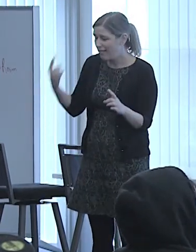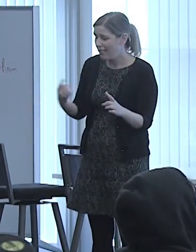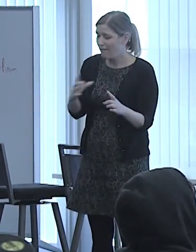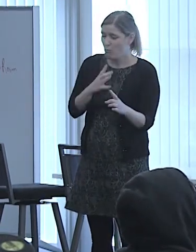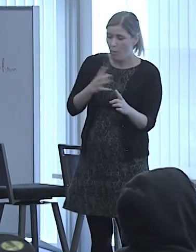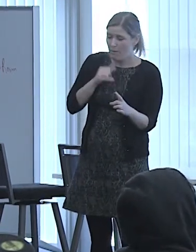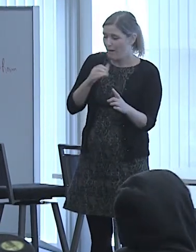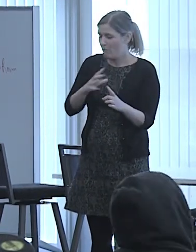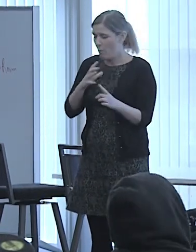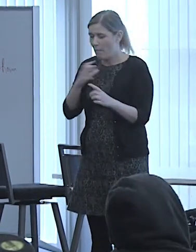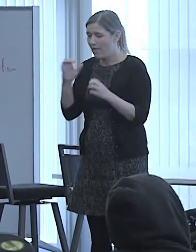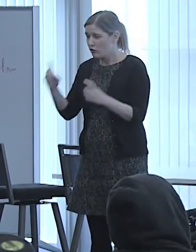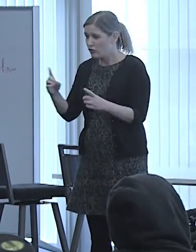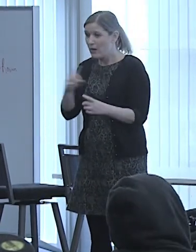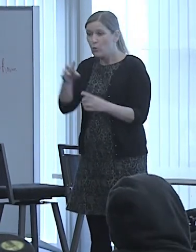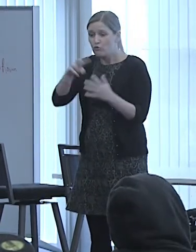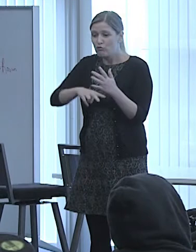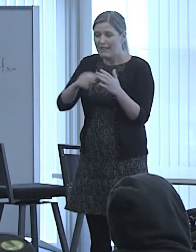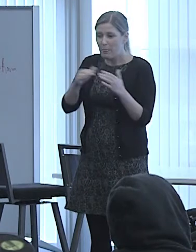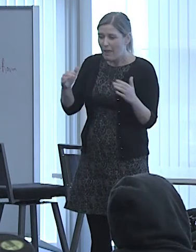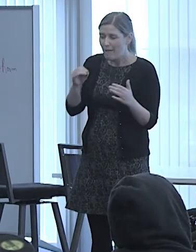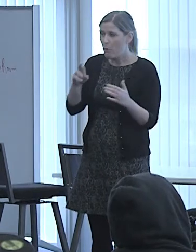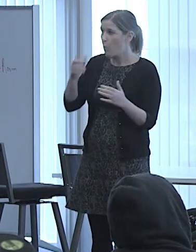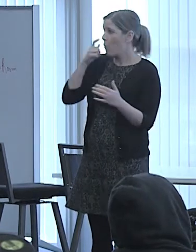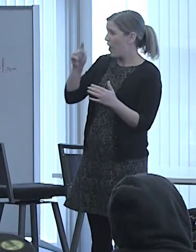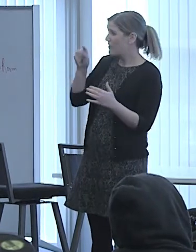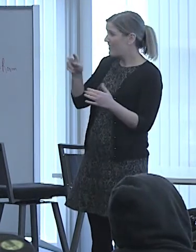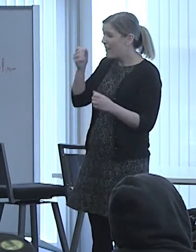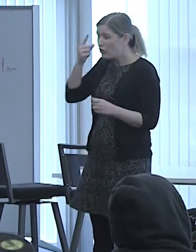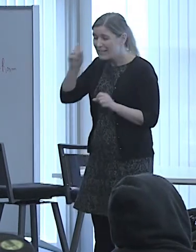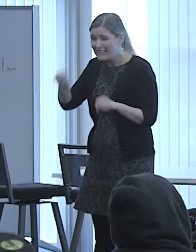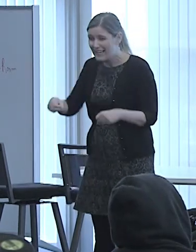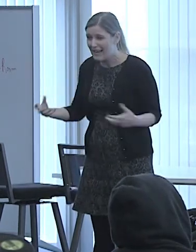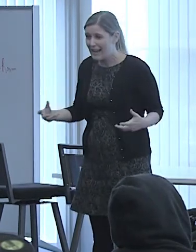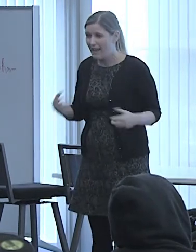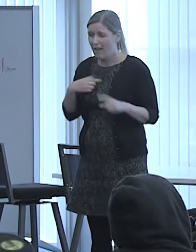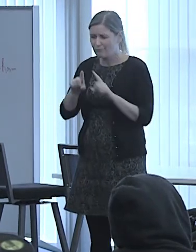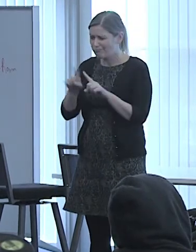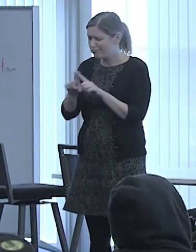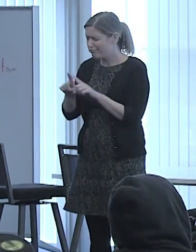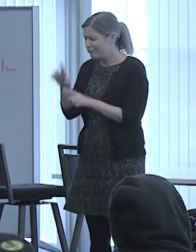to understand what you're reading or what you're watching on a video. To understand the signs that someone is using